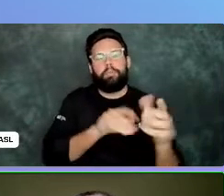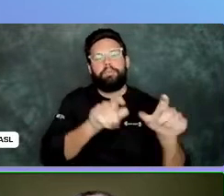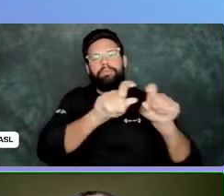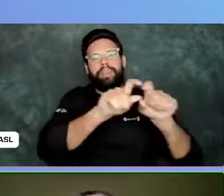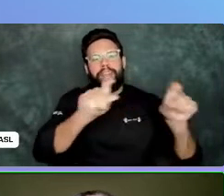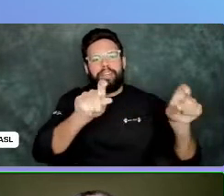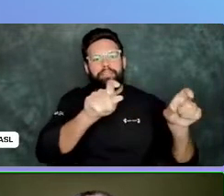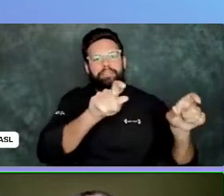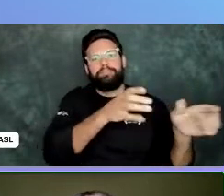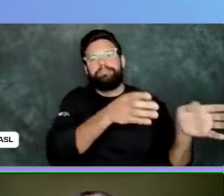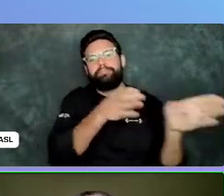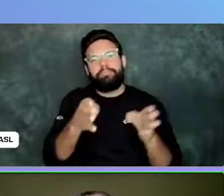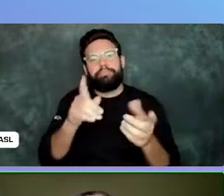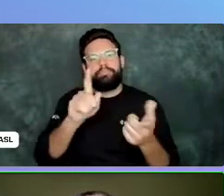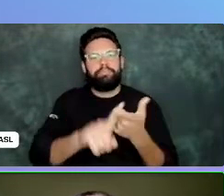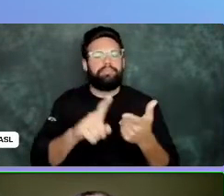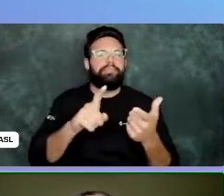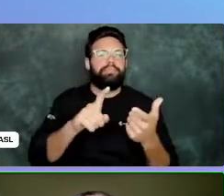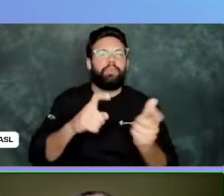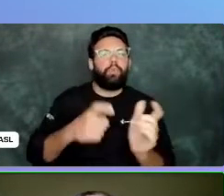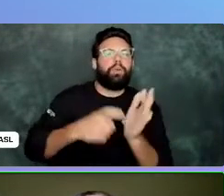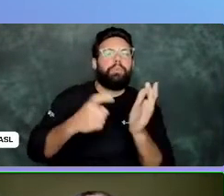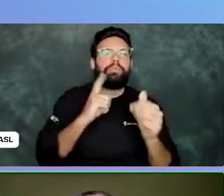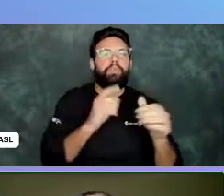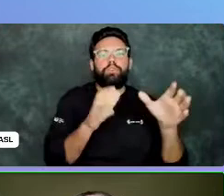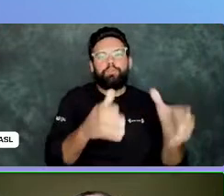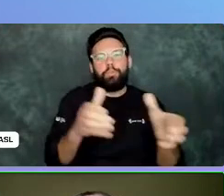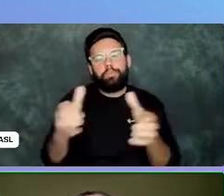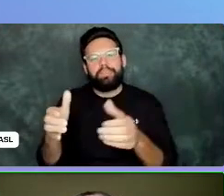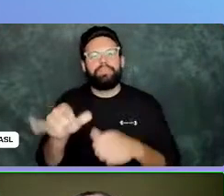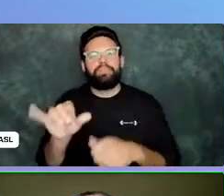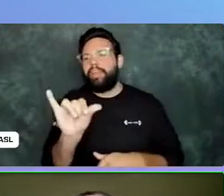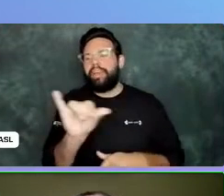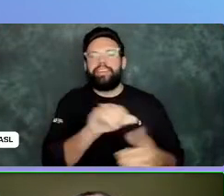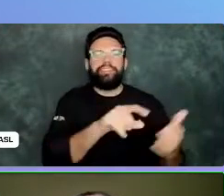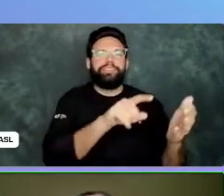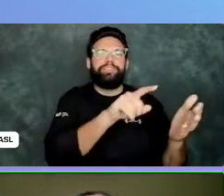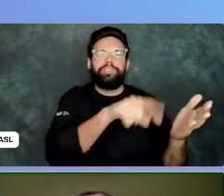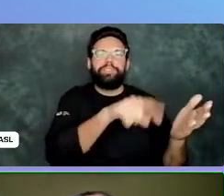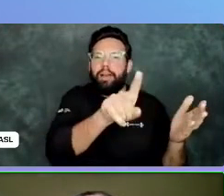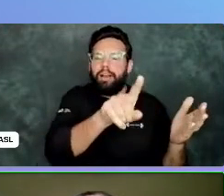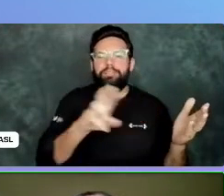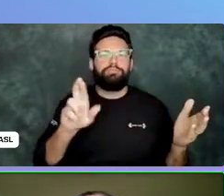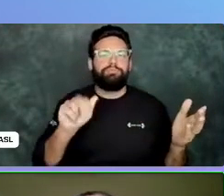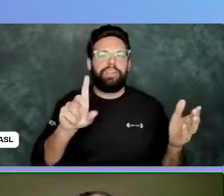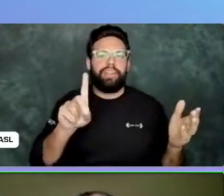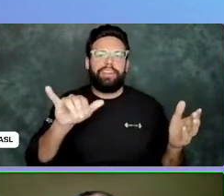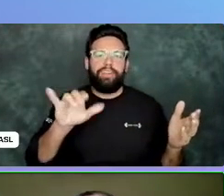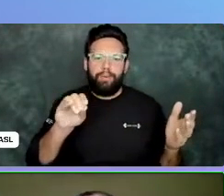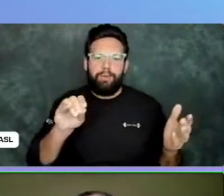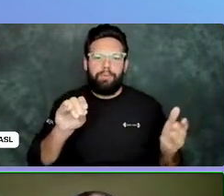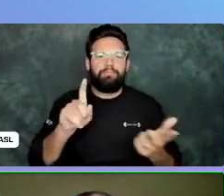we'll start by talking about how to create form fields, and then we'll talk for about requirements grouping